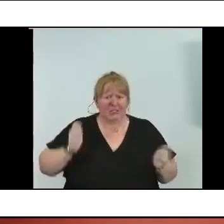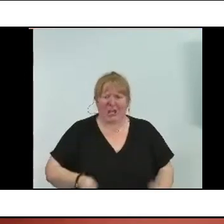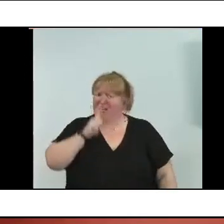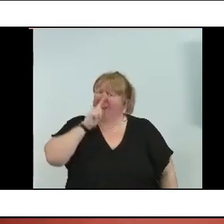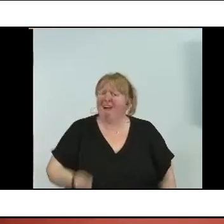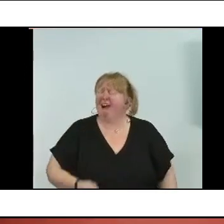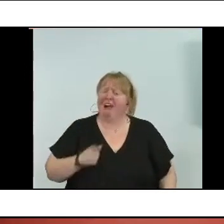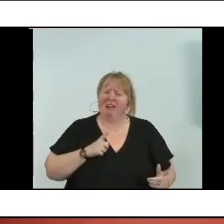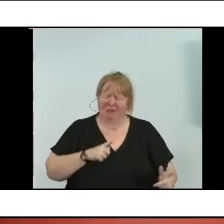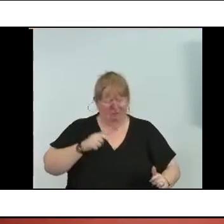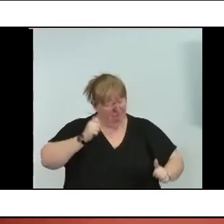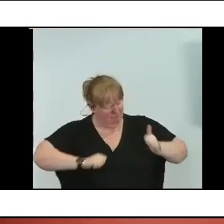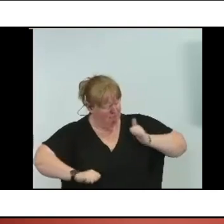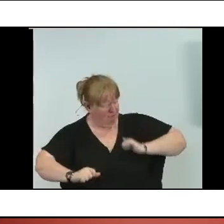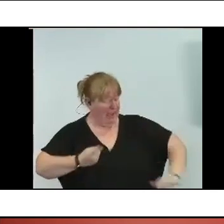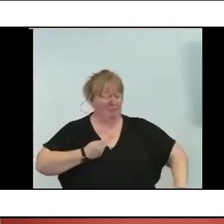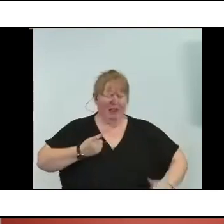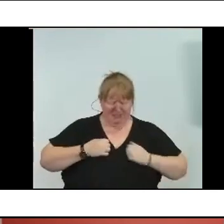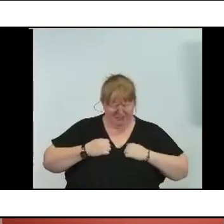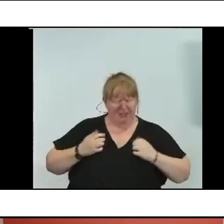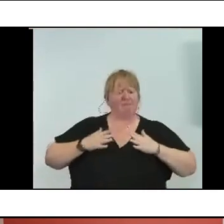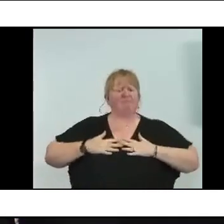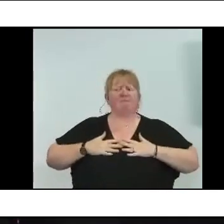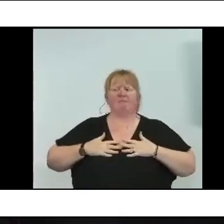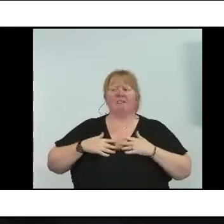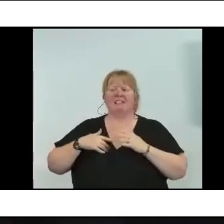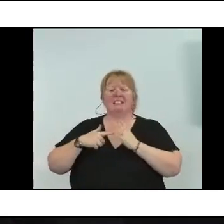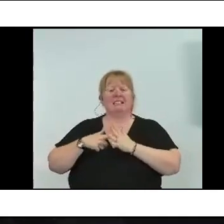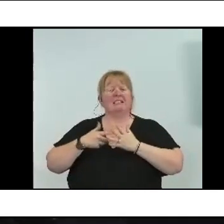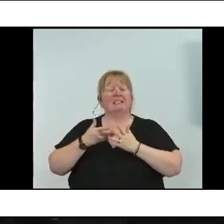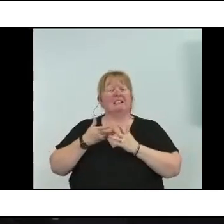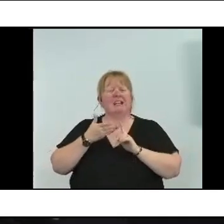just always need to be proud of yourself. [Tegan] This range is really important for